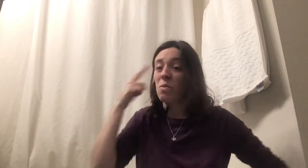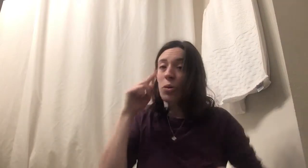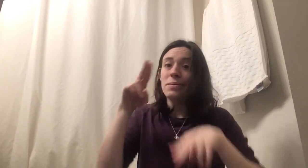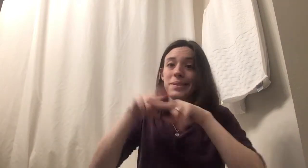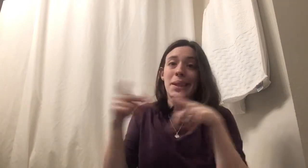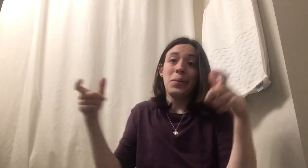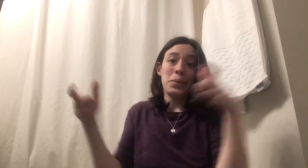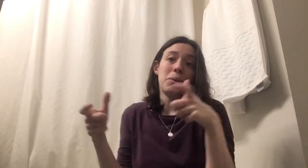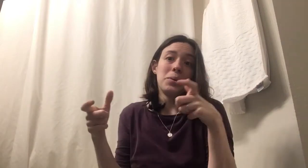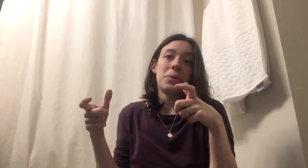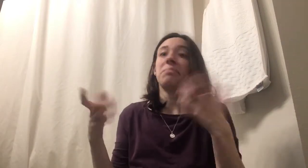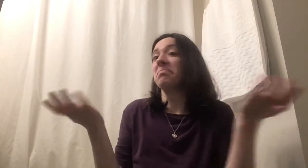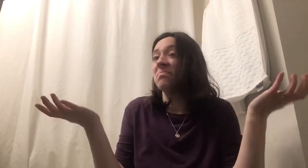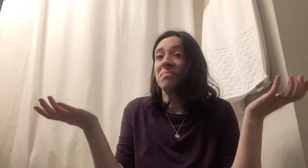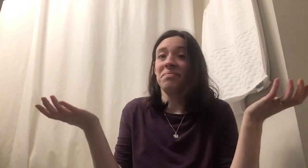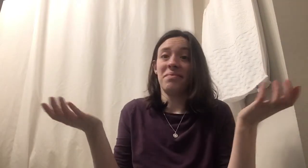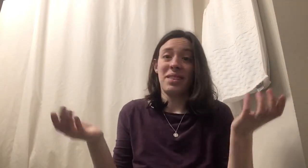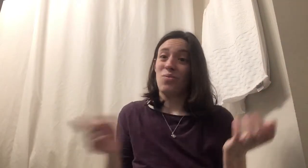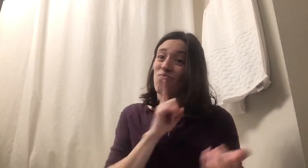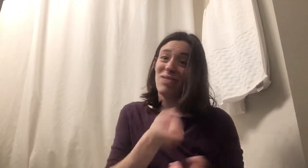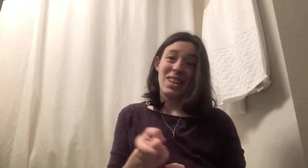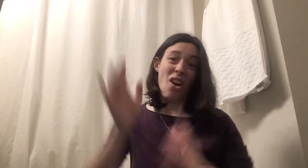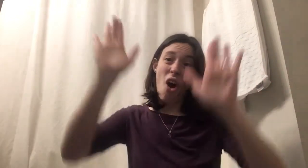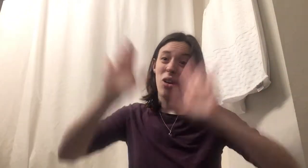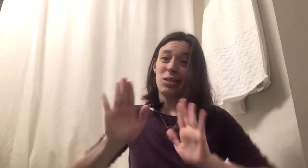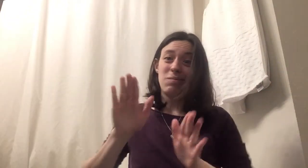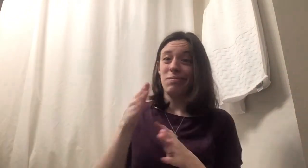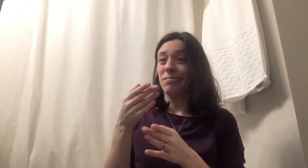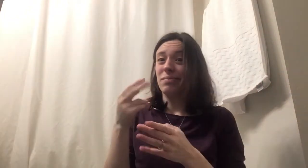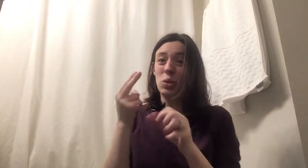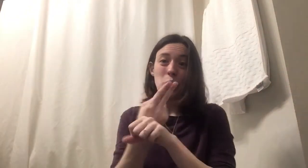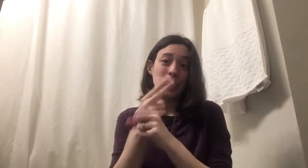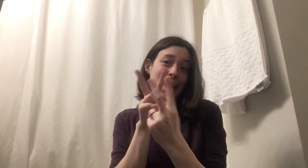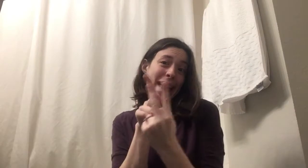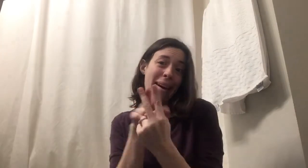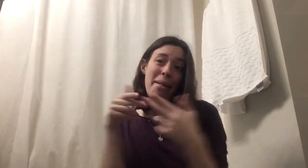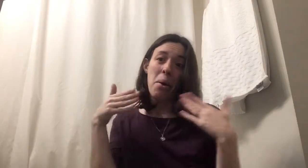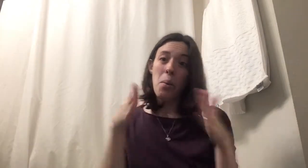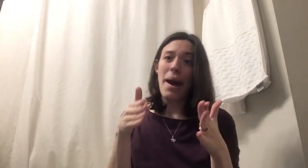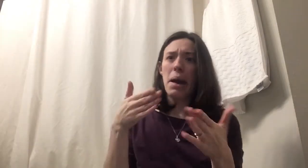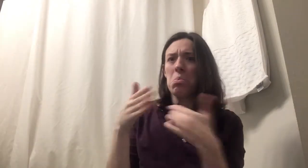For the seat reducer It's really awesome, you can use it either way